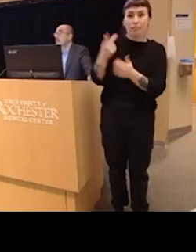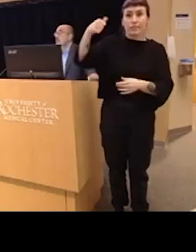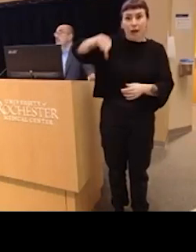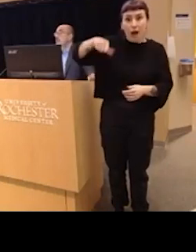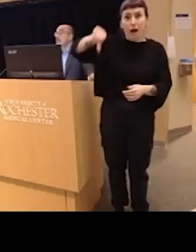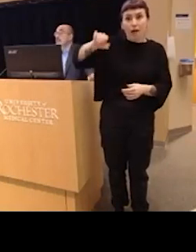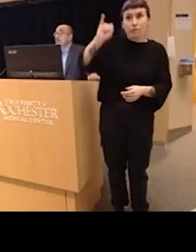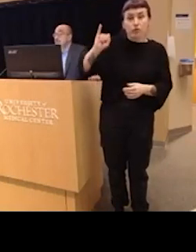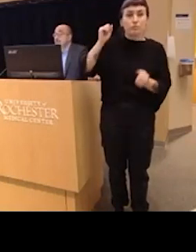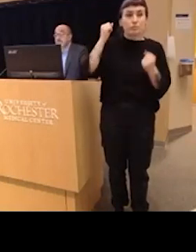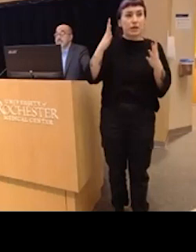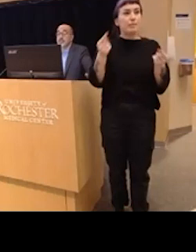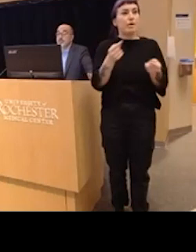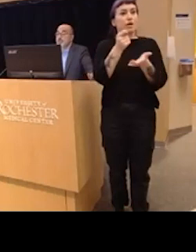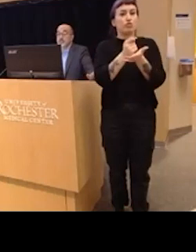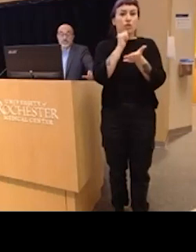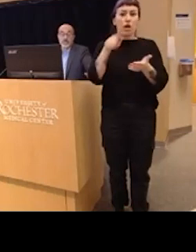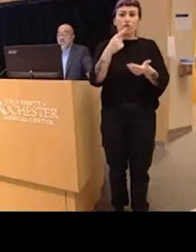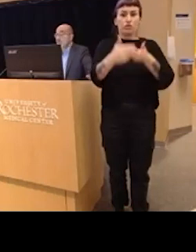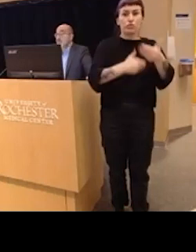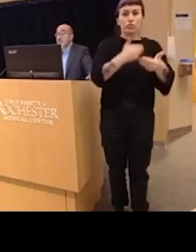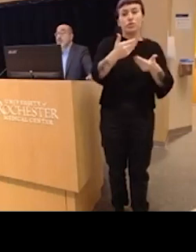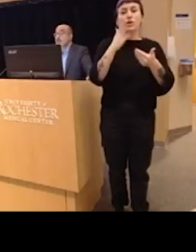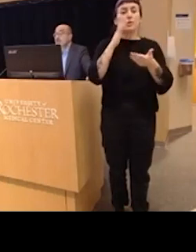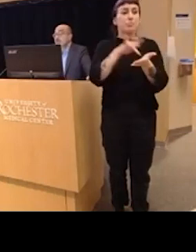um for lots of pain treatments it's not just procedures it's medications it's all kinds of